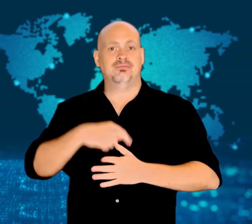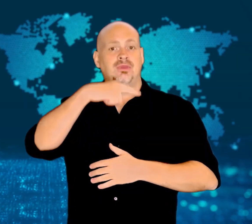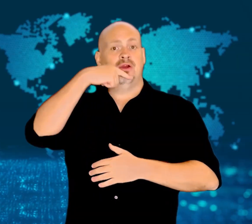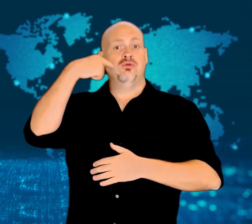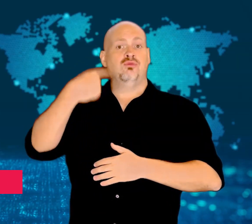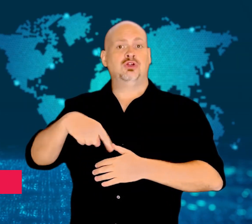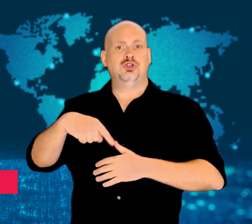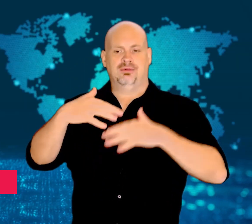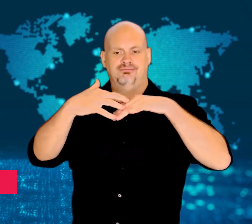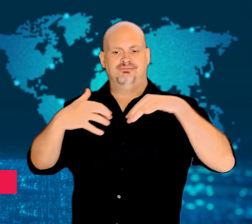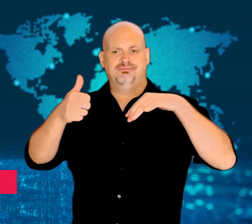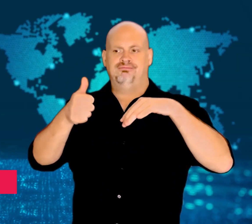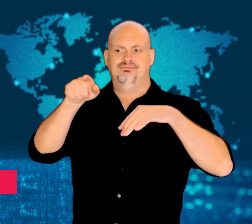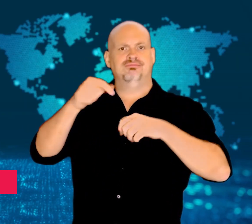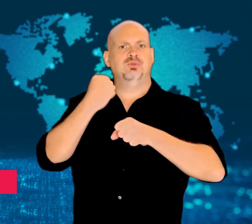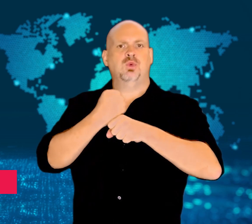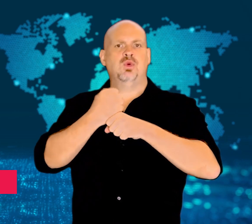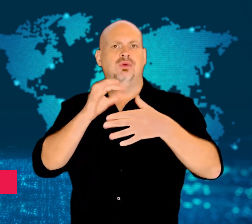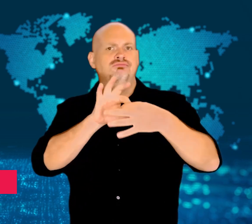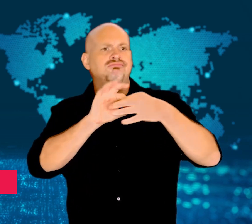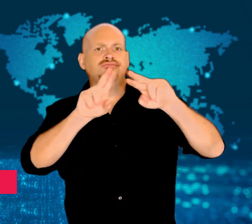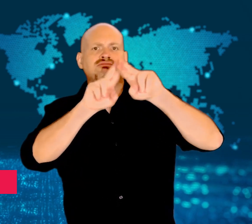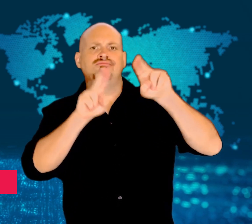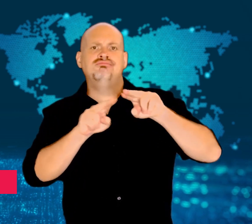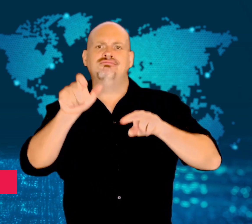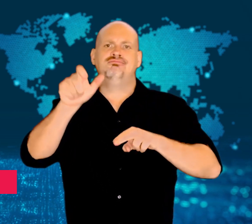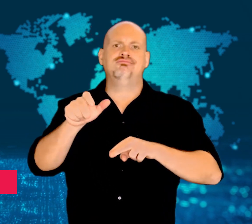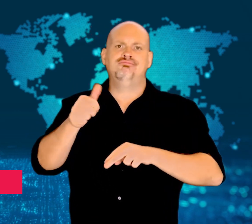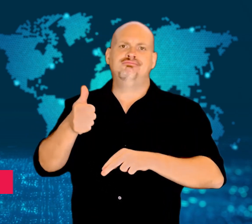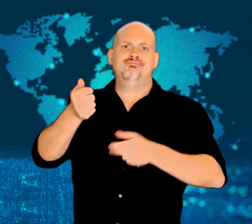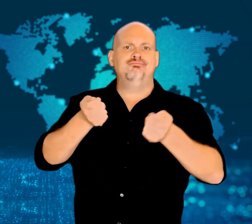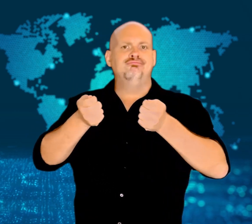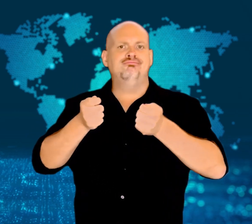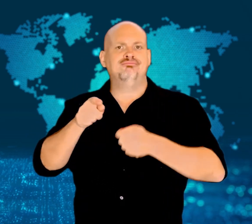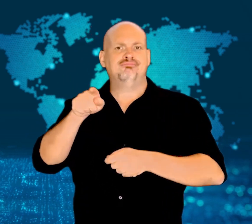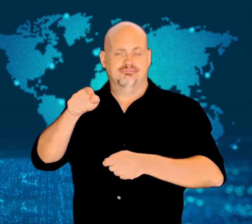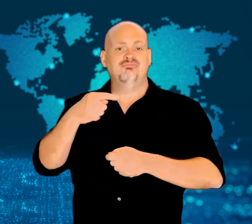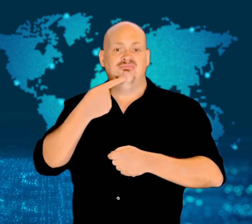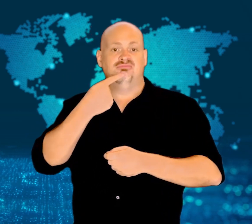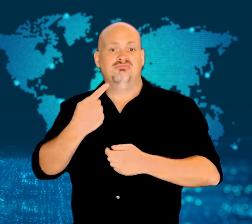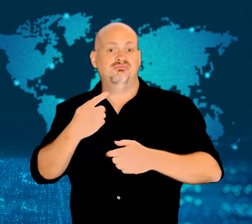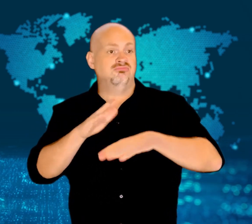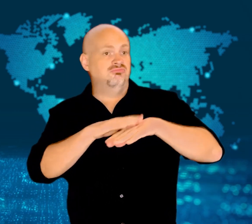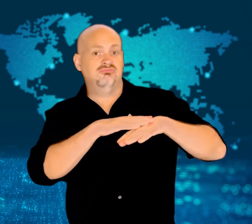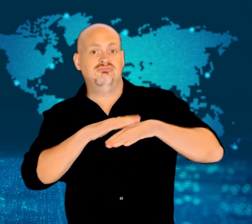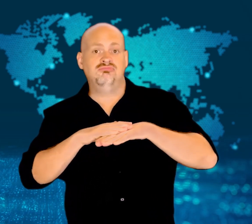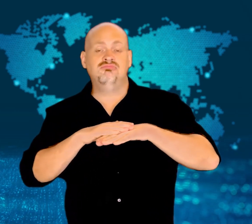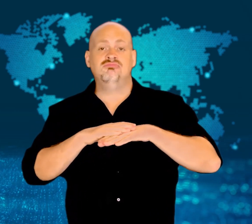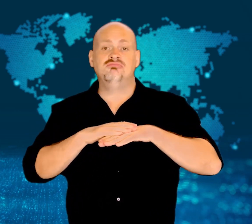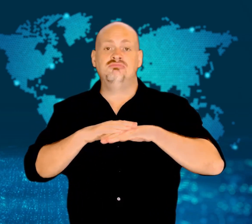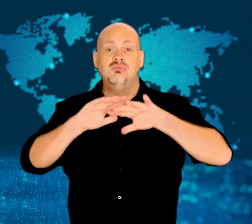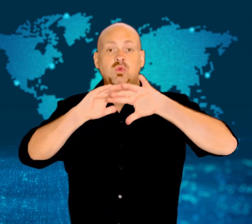[GAVIN]: Russia's foreign minister has warned of an impending World War III.